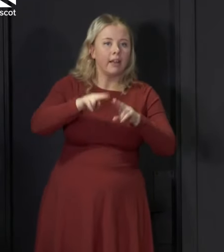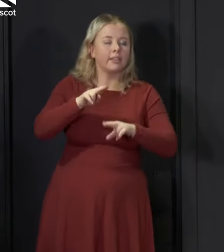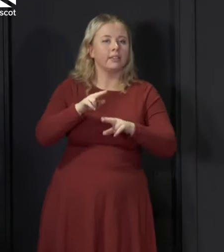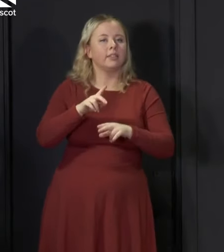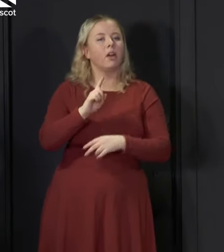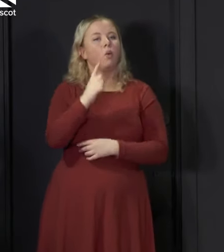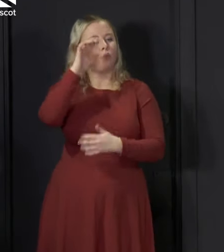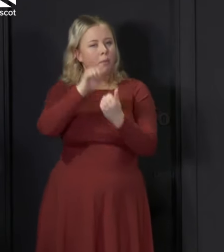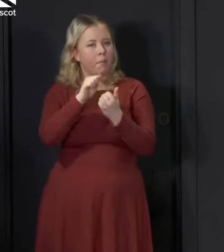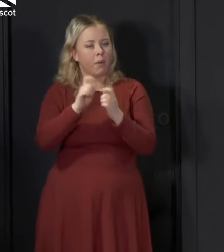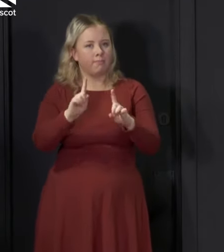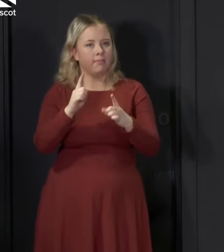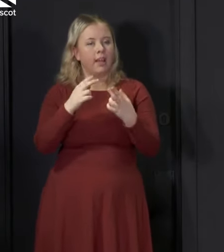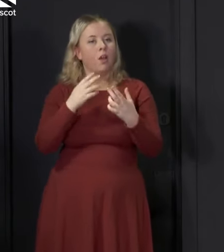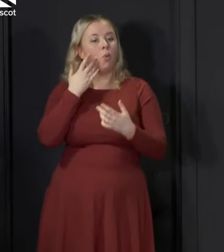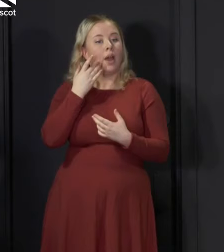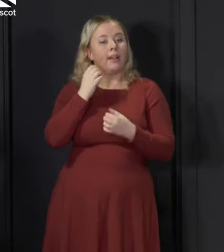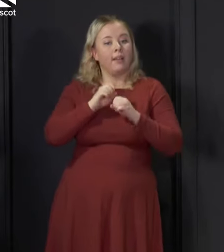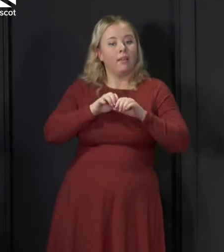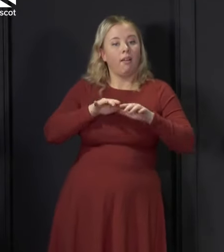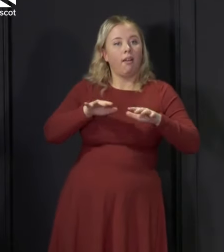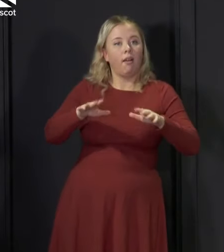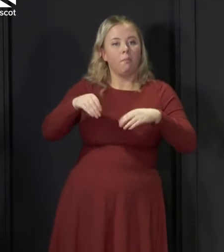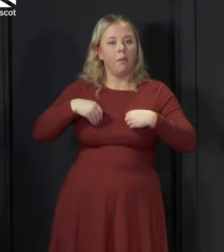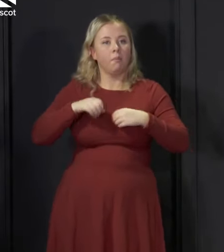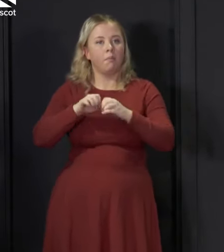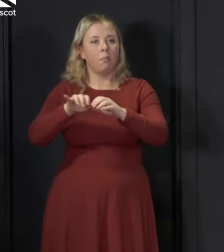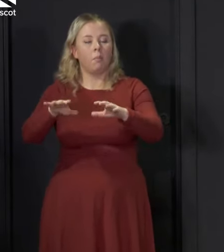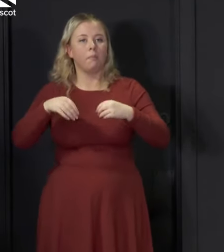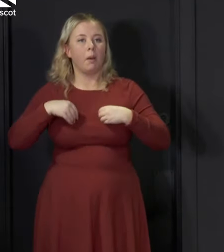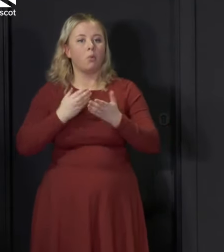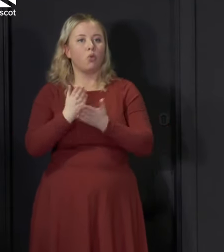as transmission in the community falls, it may be that there are fewer people coming